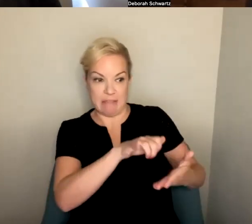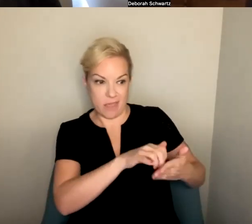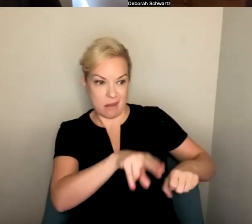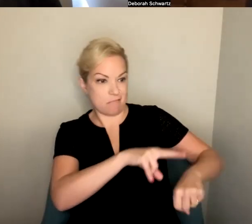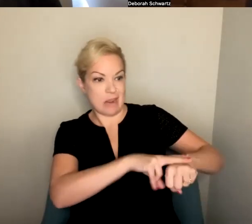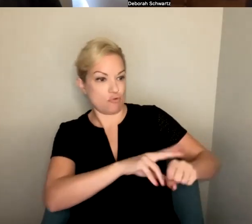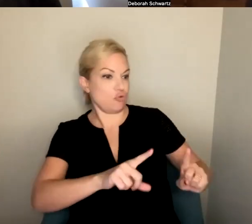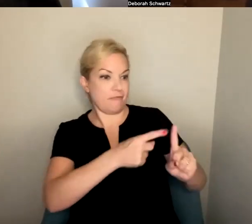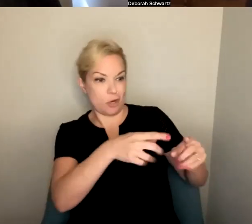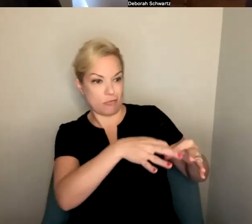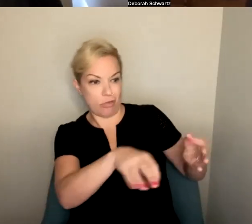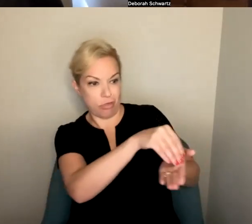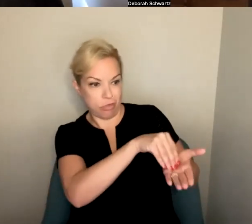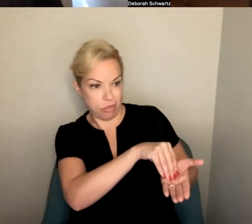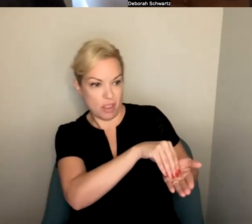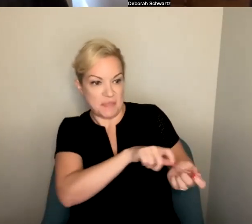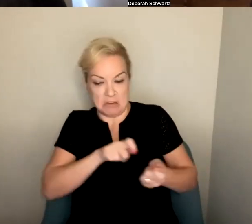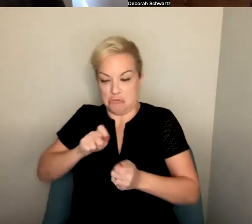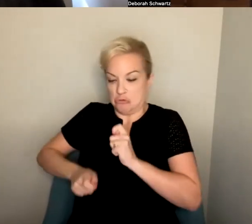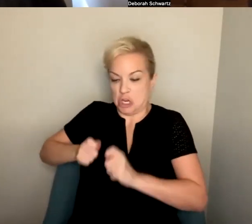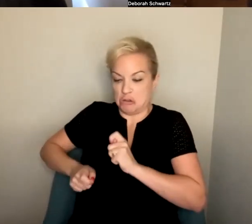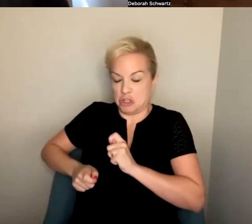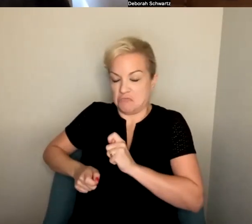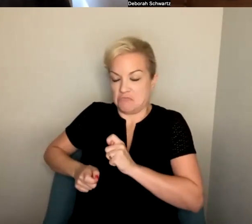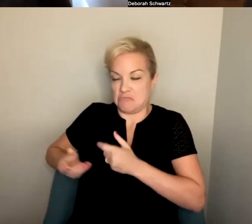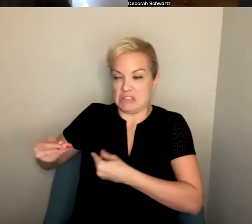then profit from it which is another problem, but that's a different discussion for a different day.